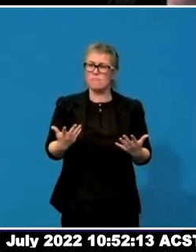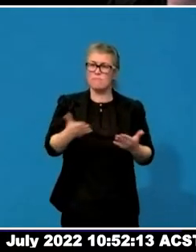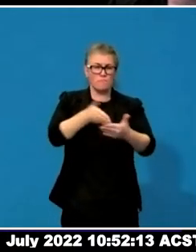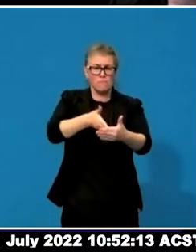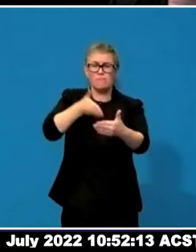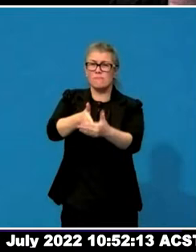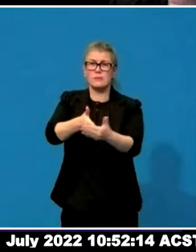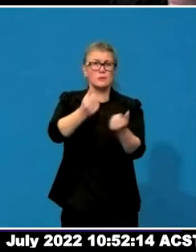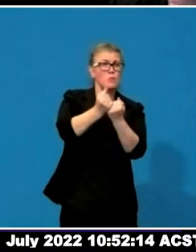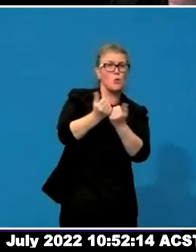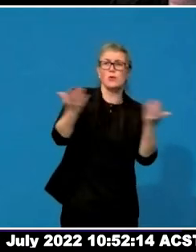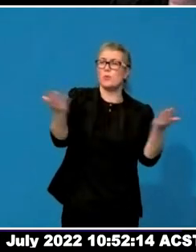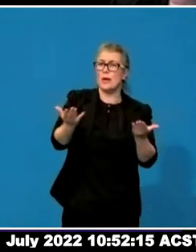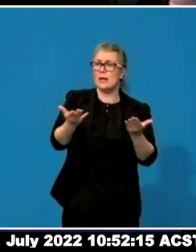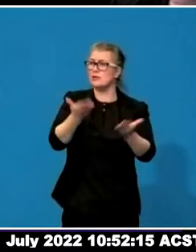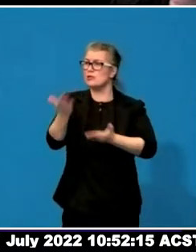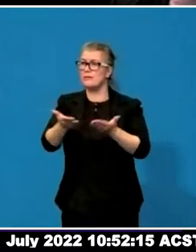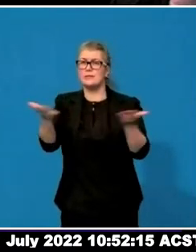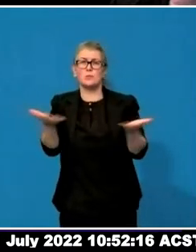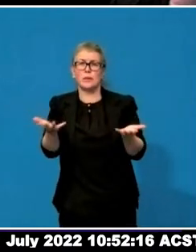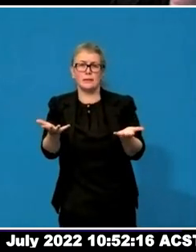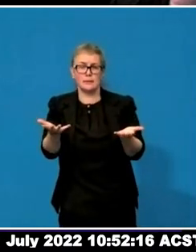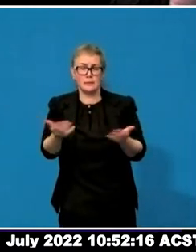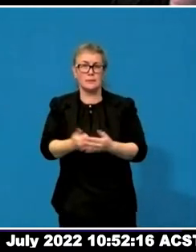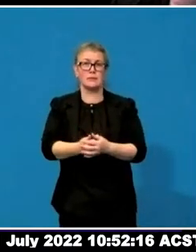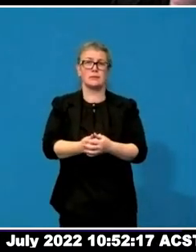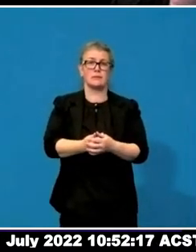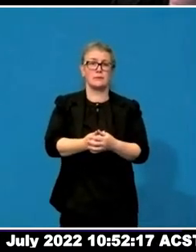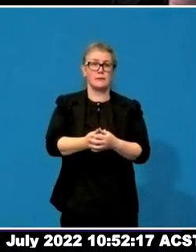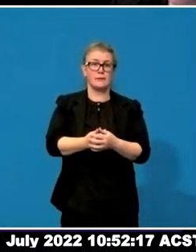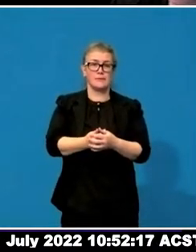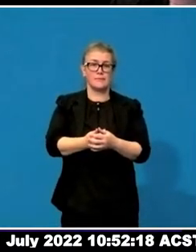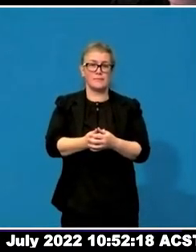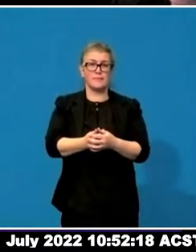community. She will speak about her experiences in being unable to move around